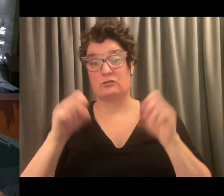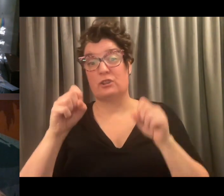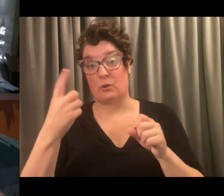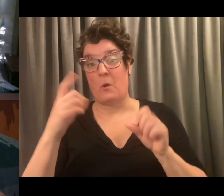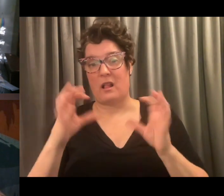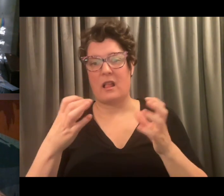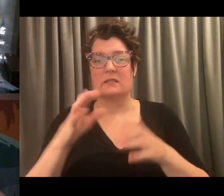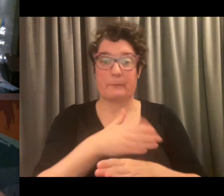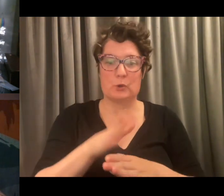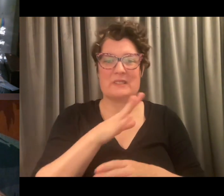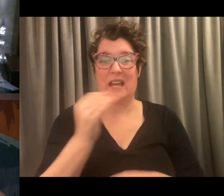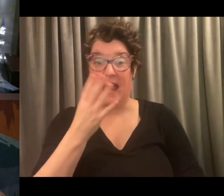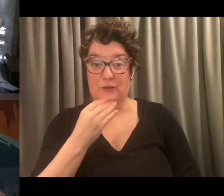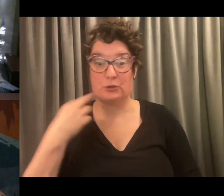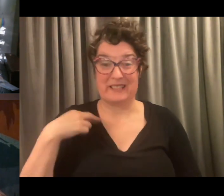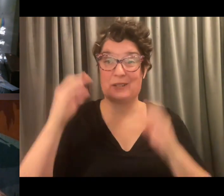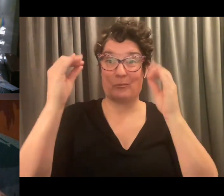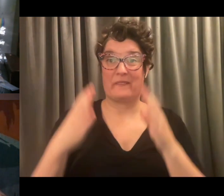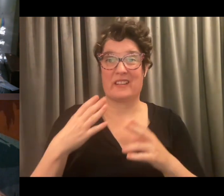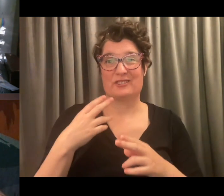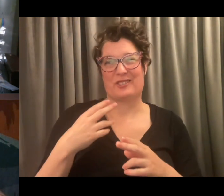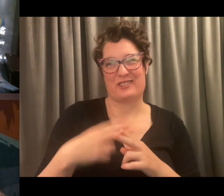Judah Cohen at Indiana University was incredible.